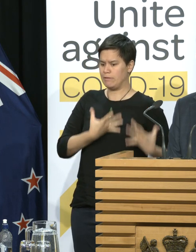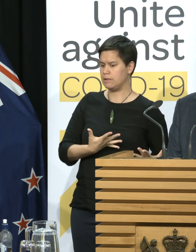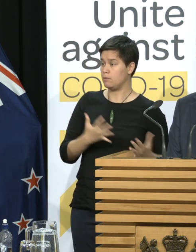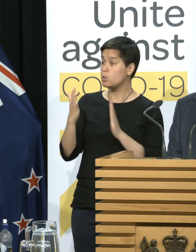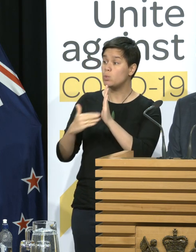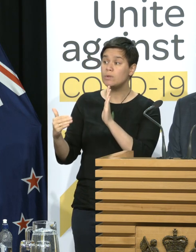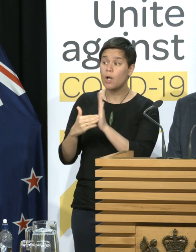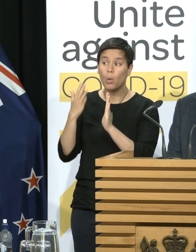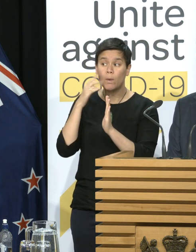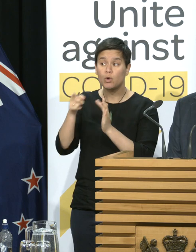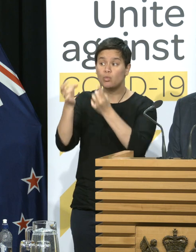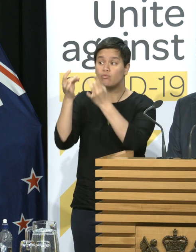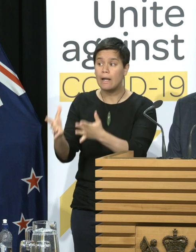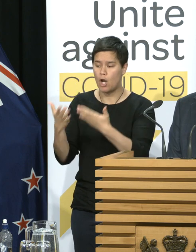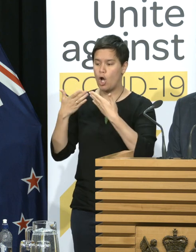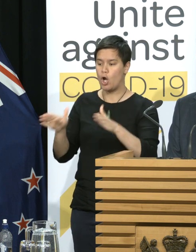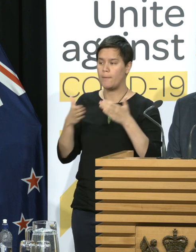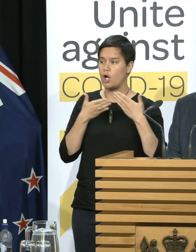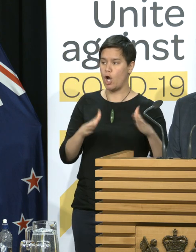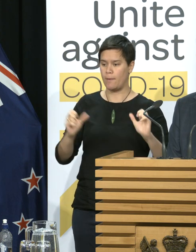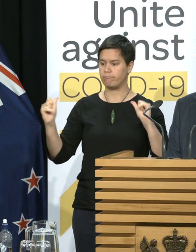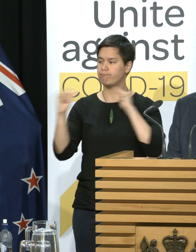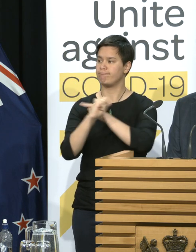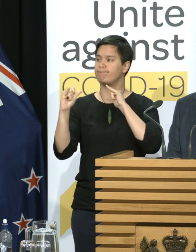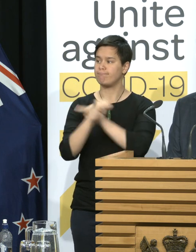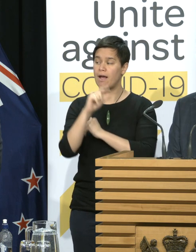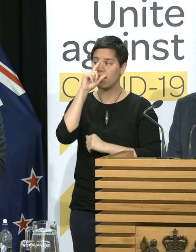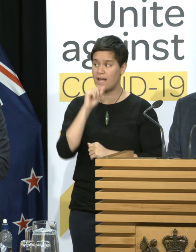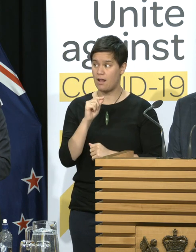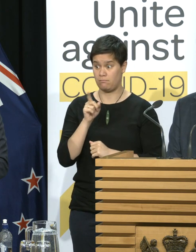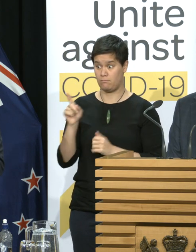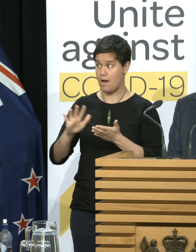and can speed up the implementation of the bubble knowing that Australia is ready to go.